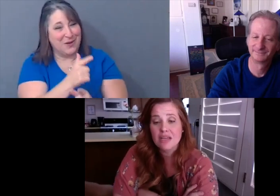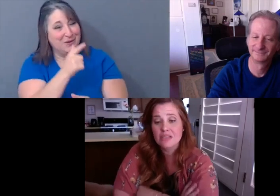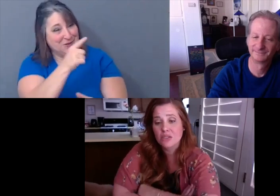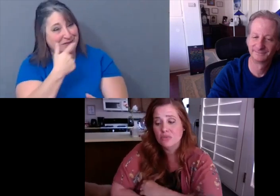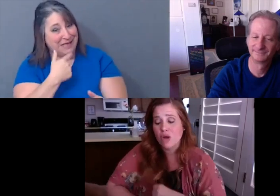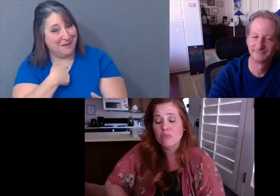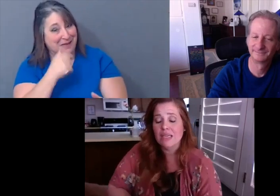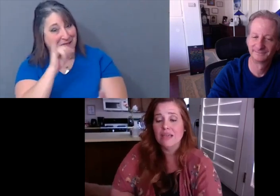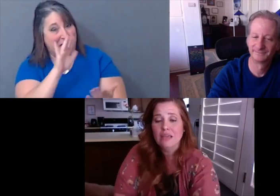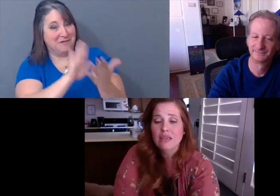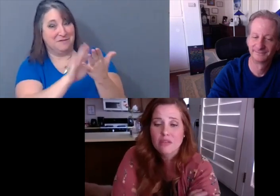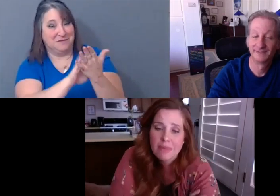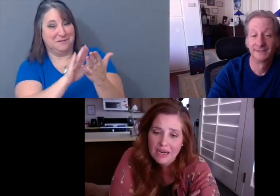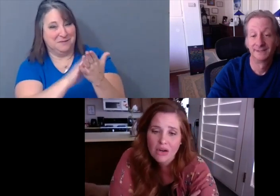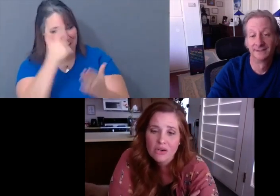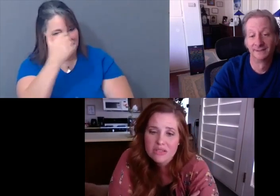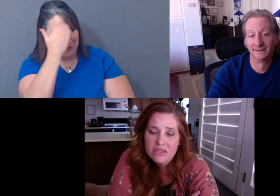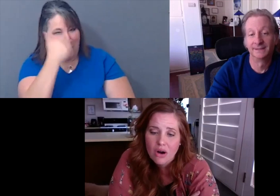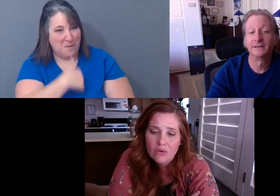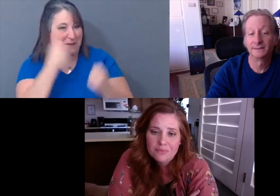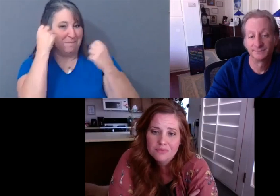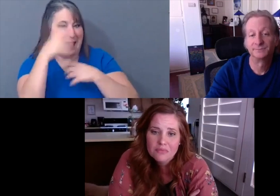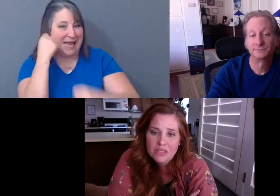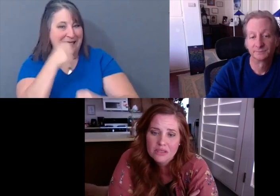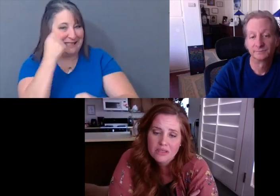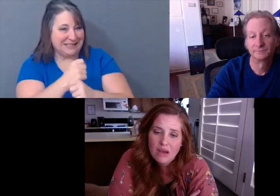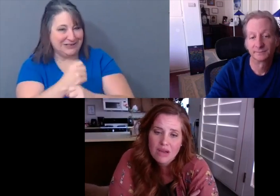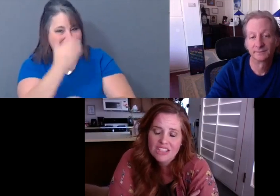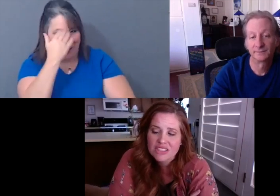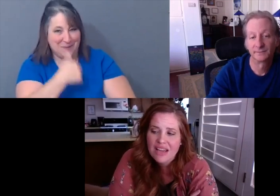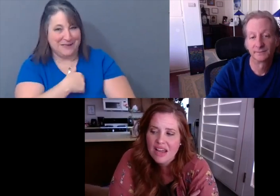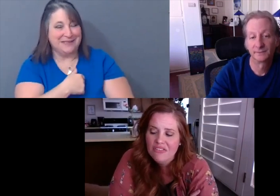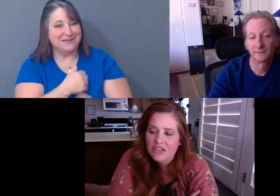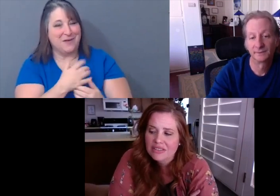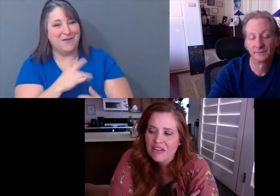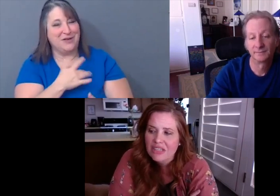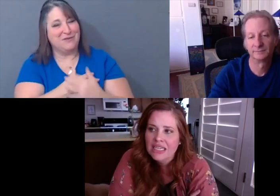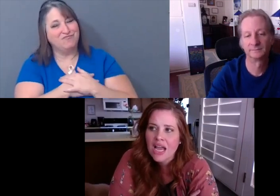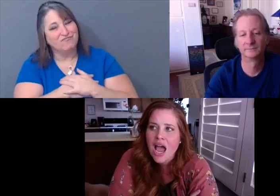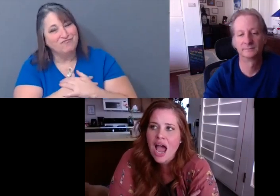because you've known me for many years, you know? So, I just, I feel definitely,